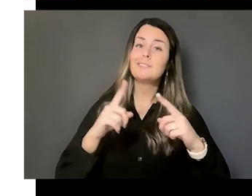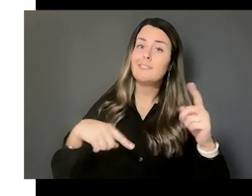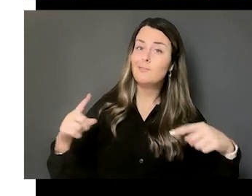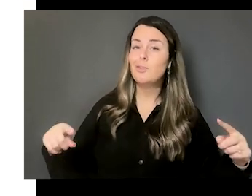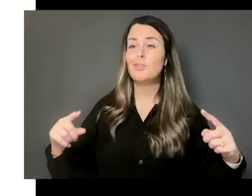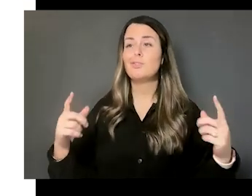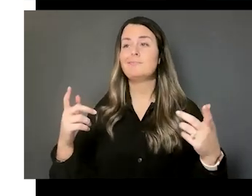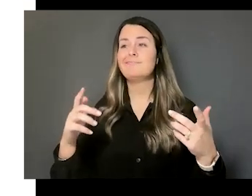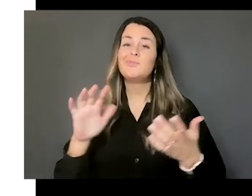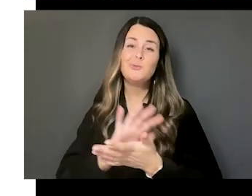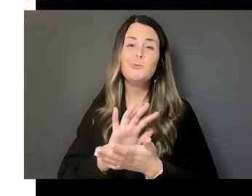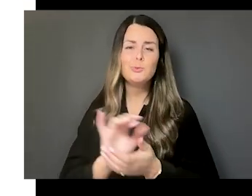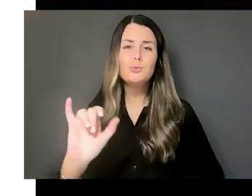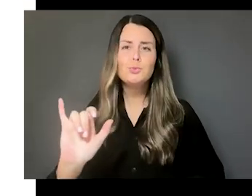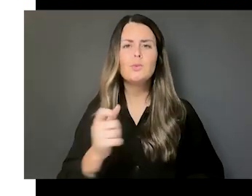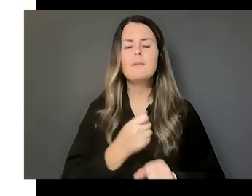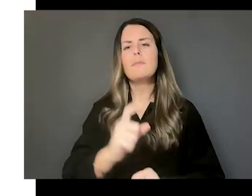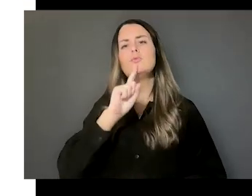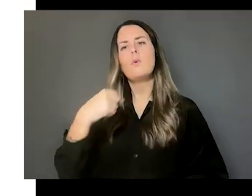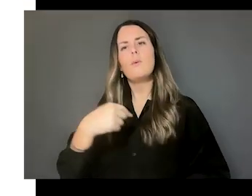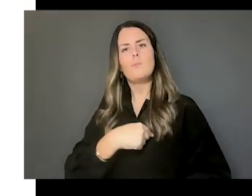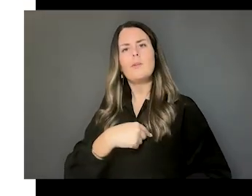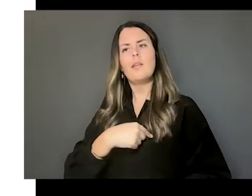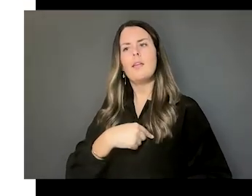And so we want to make sure we're meeting the needs of all of our students,